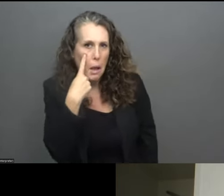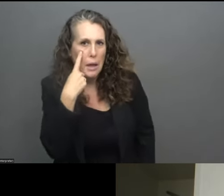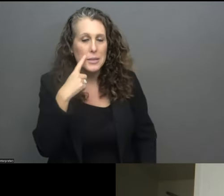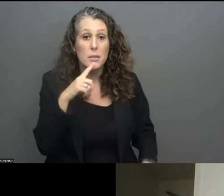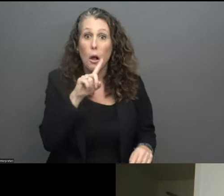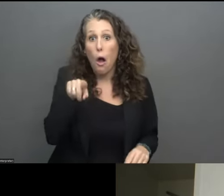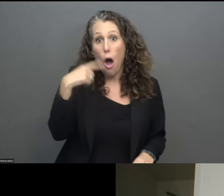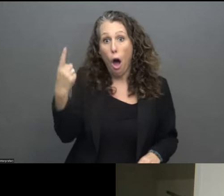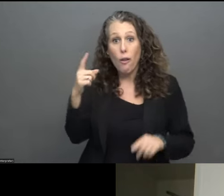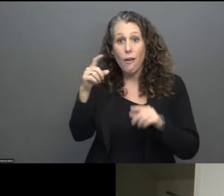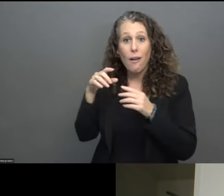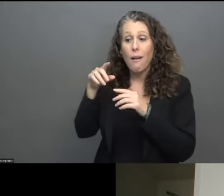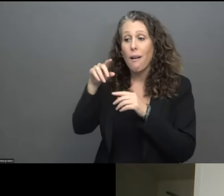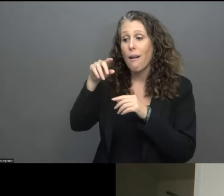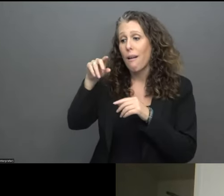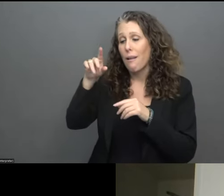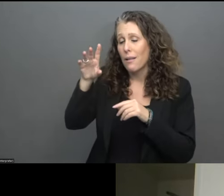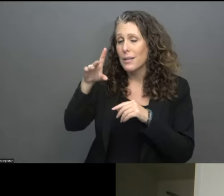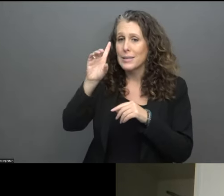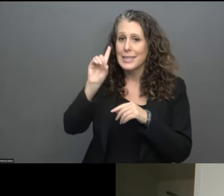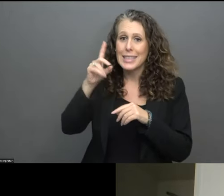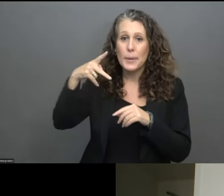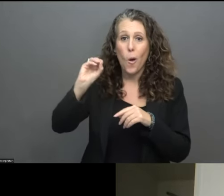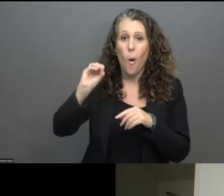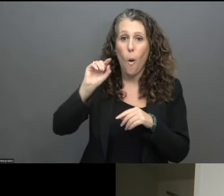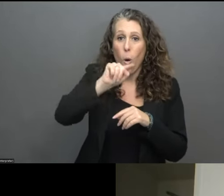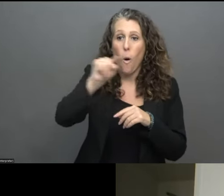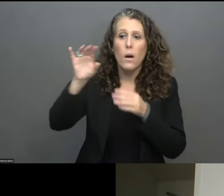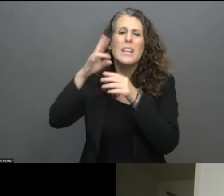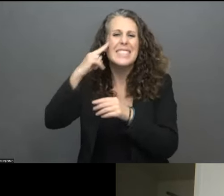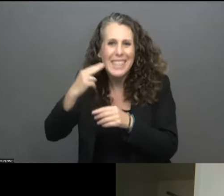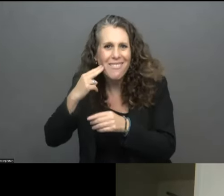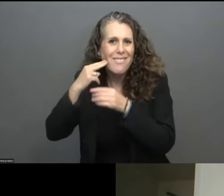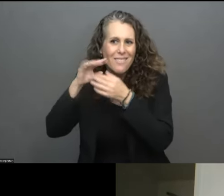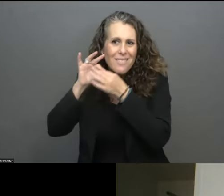for persons with disabilities especially around the deaf community are willing to go and collaborate